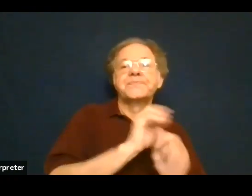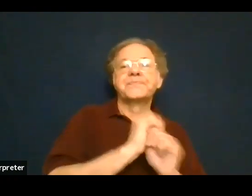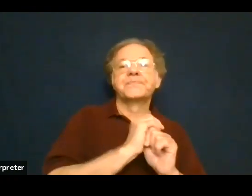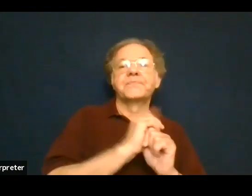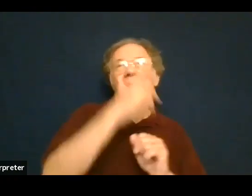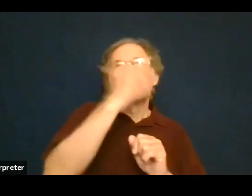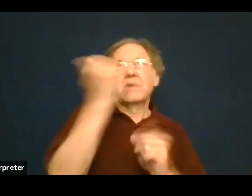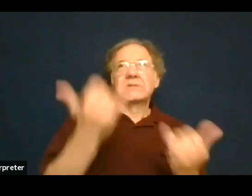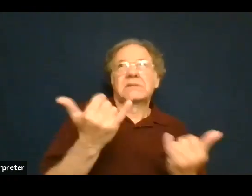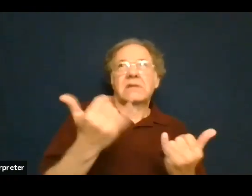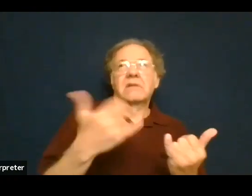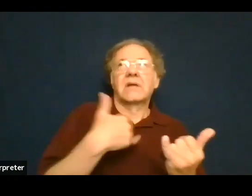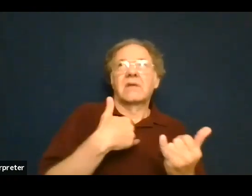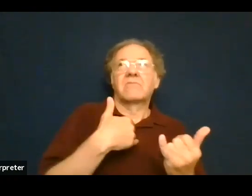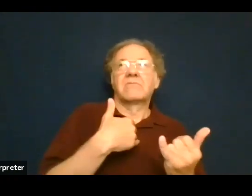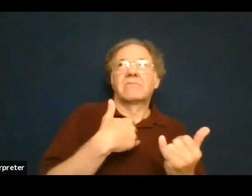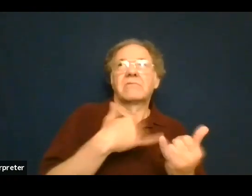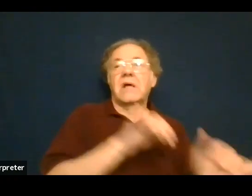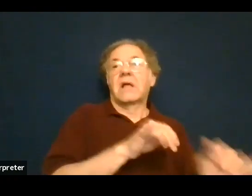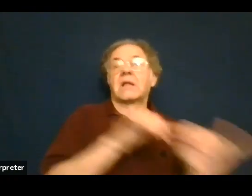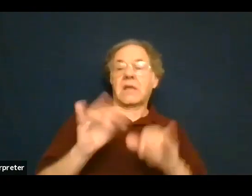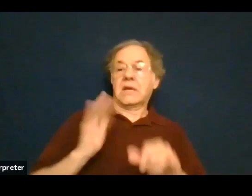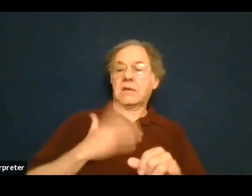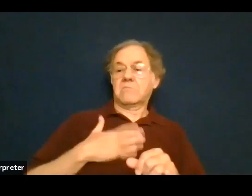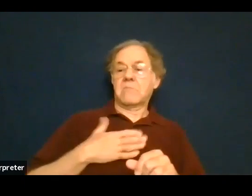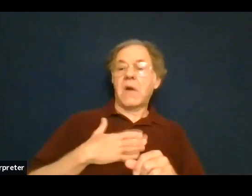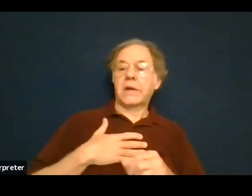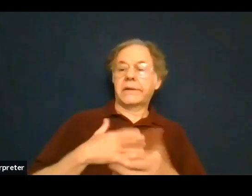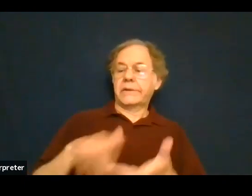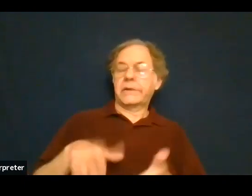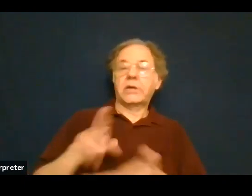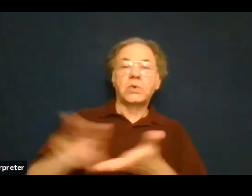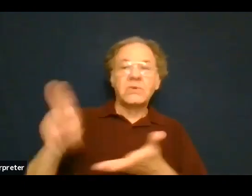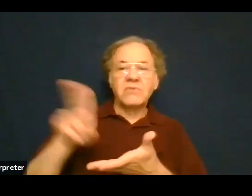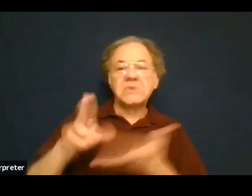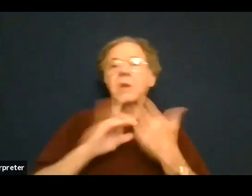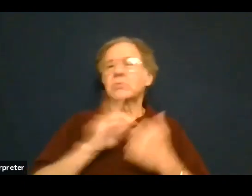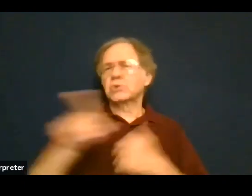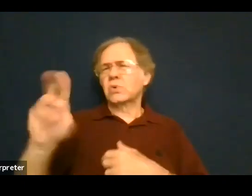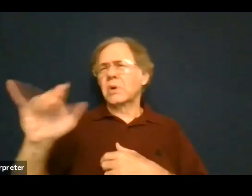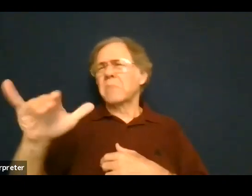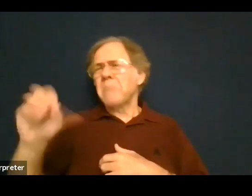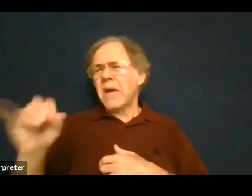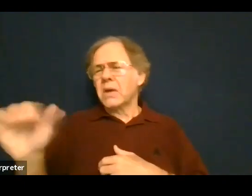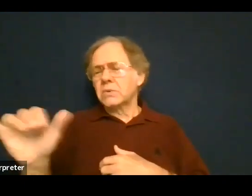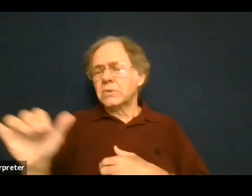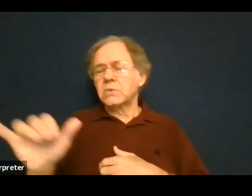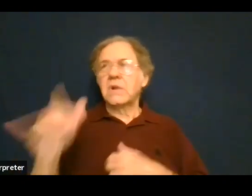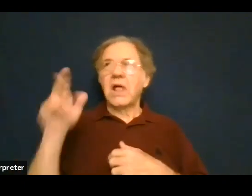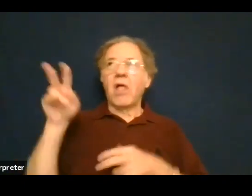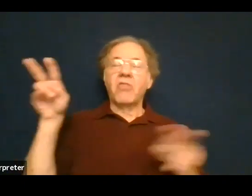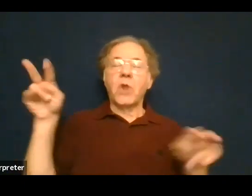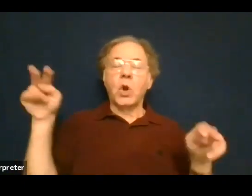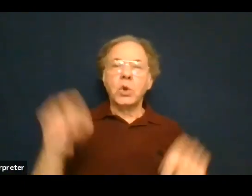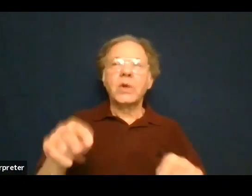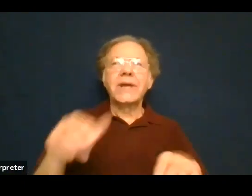just as in our institution, I'm sure there is some at Mayo and elsewhere, where they are looking hard at groups of patients who have recovered.